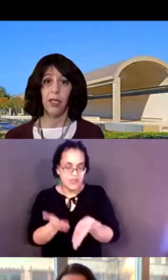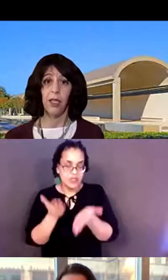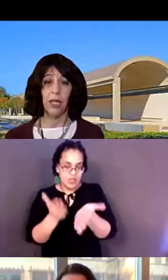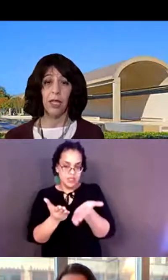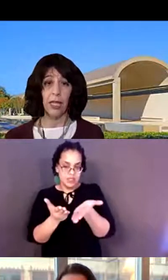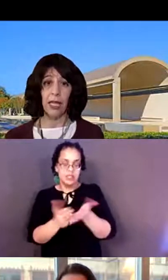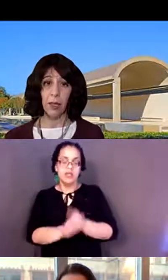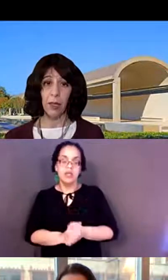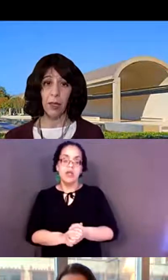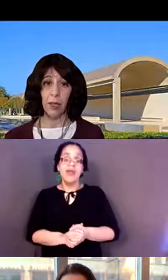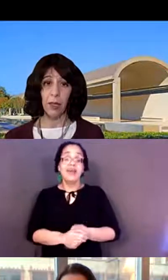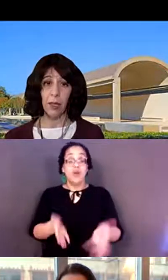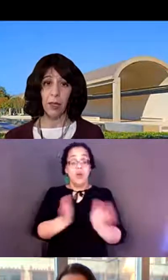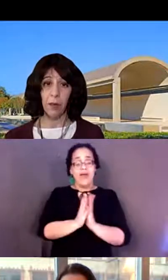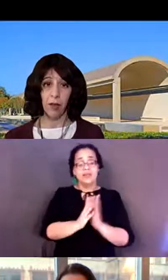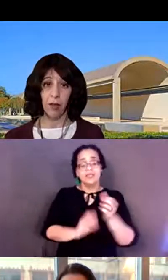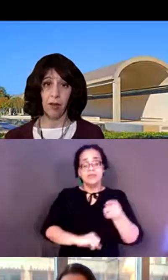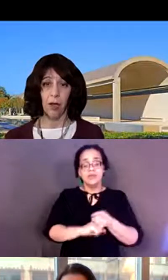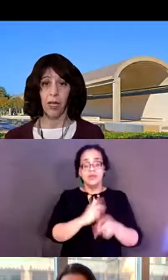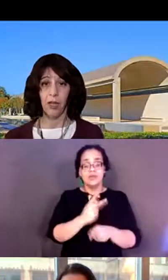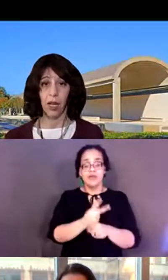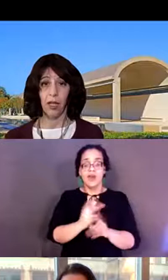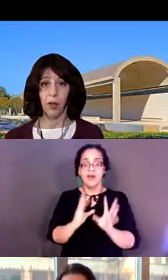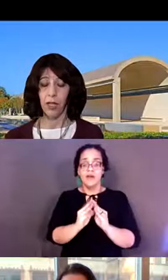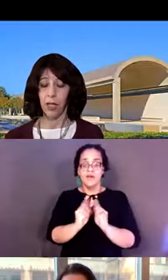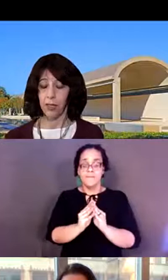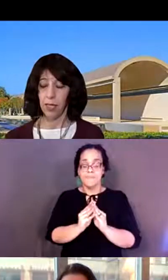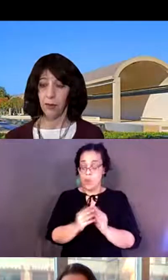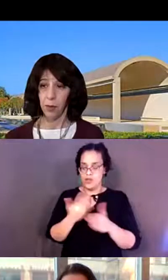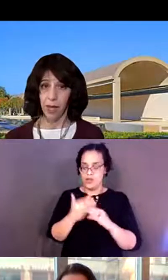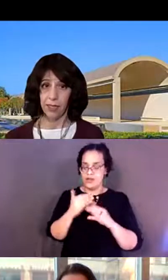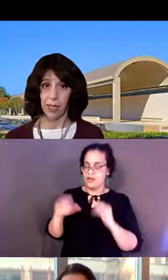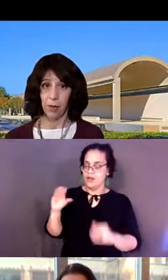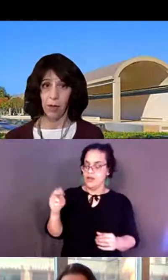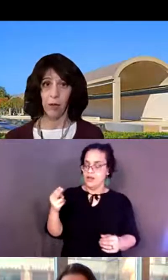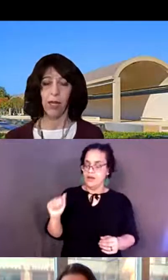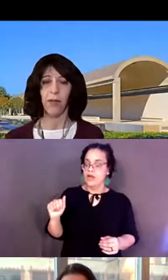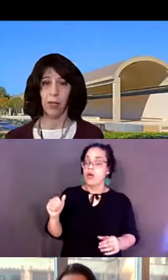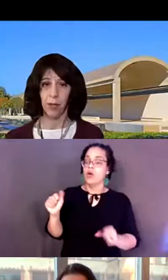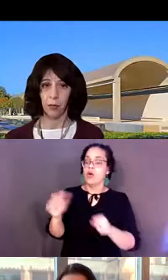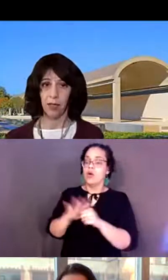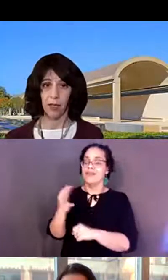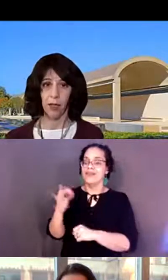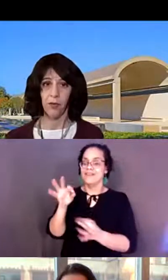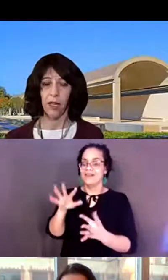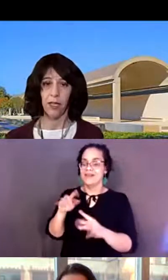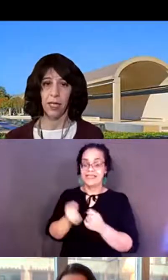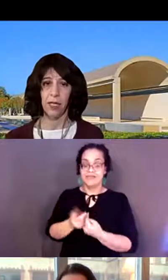You can email the OHA COVID-19 feedback team and we